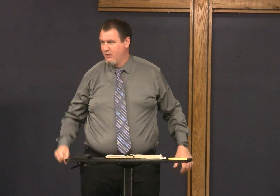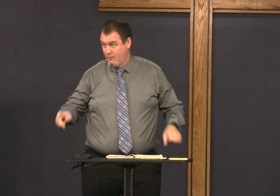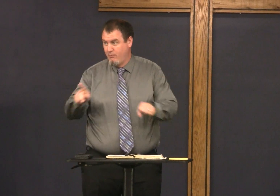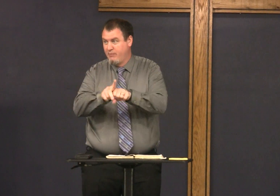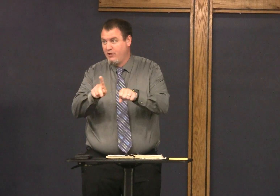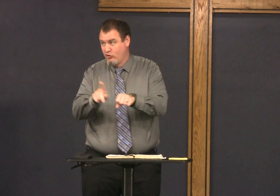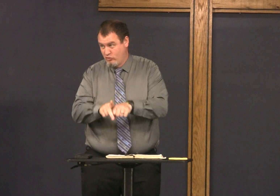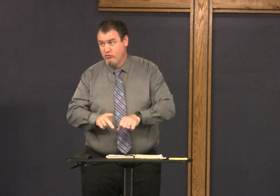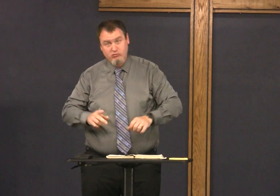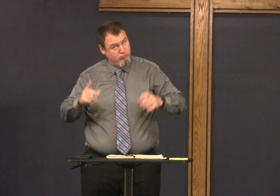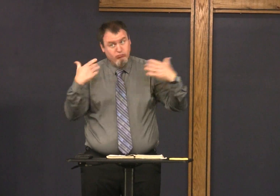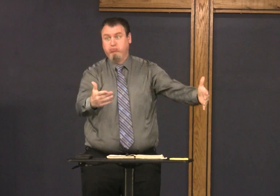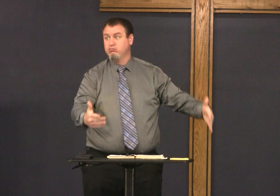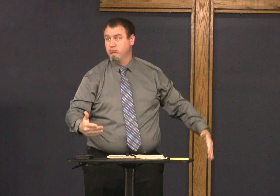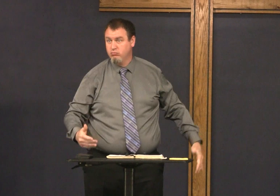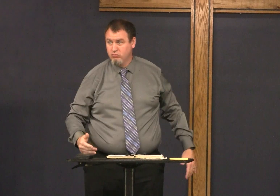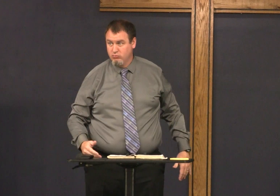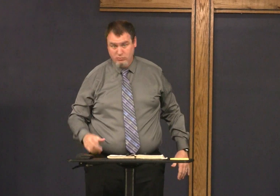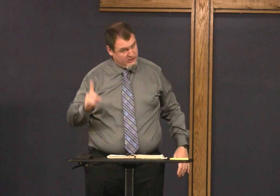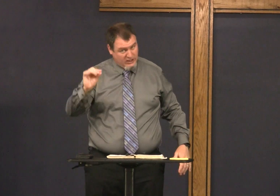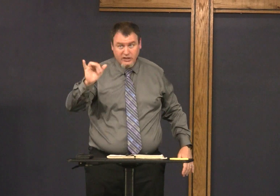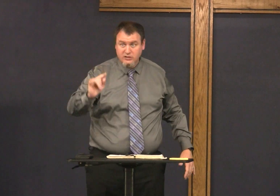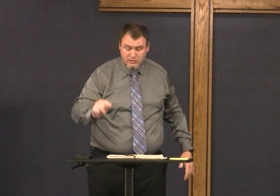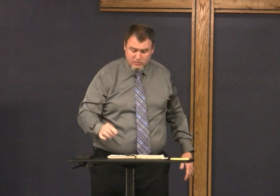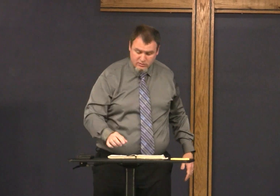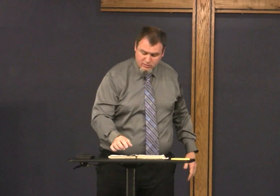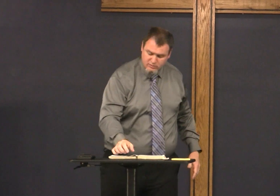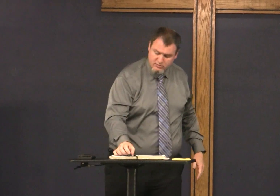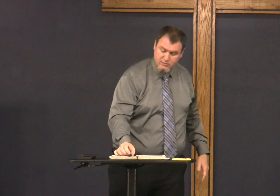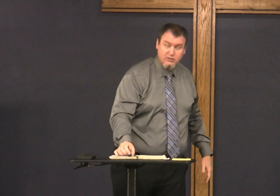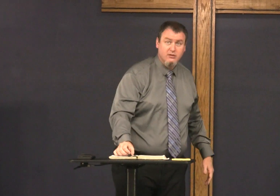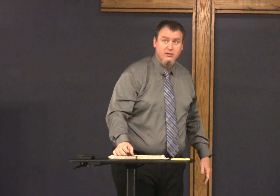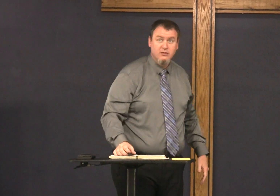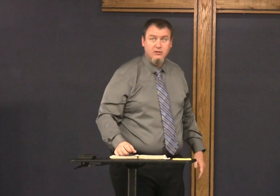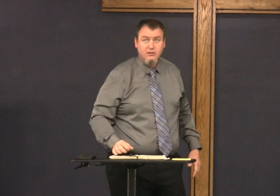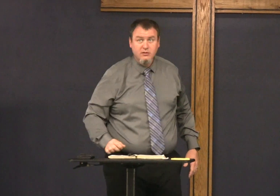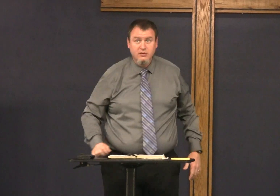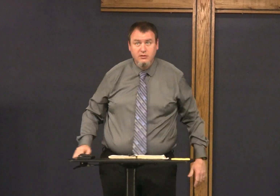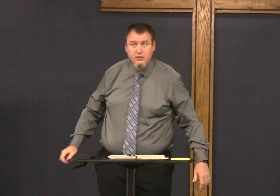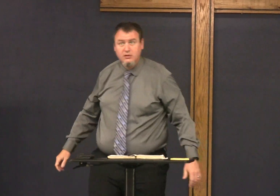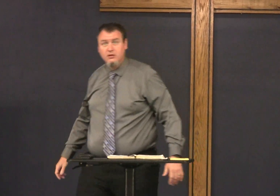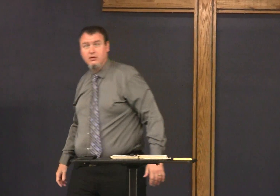and that was Peter and he and he does this and Strikes at